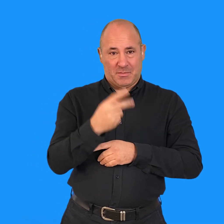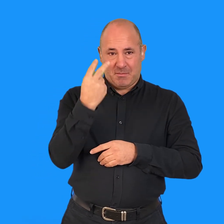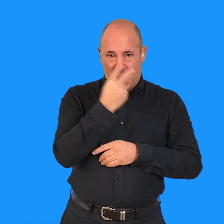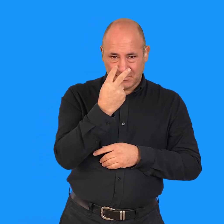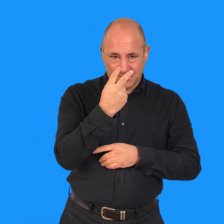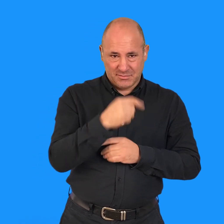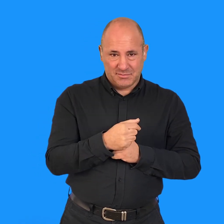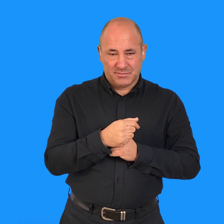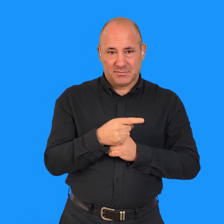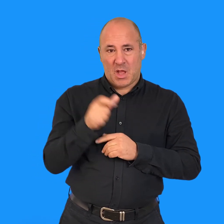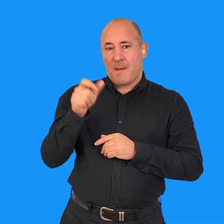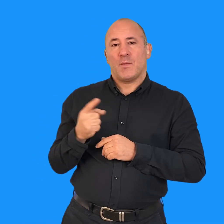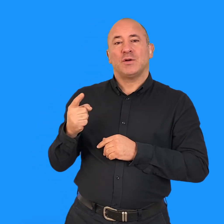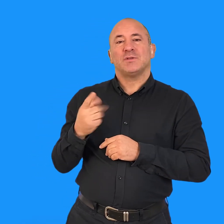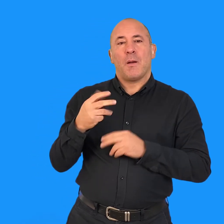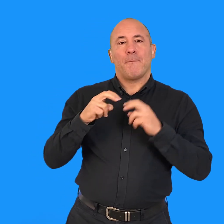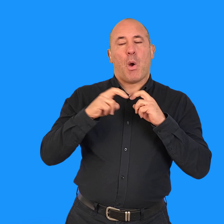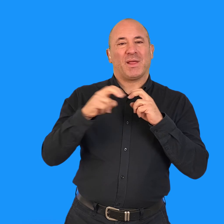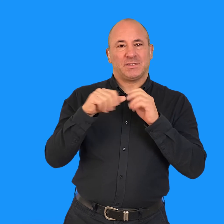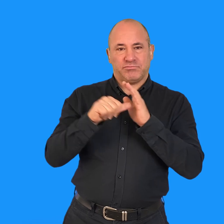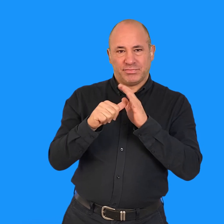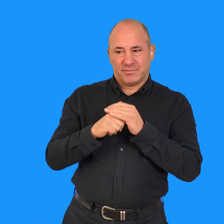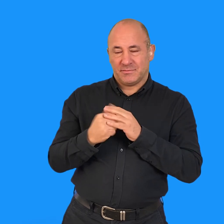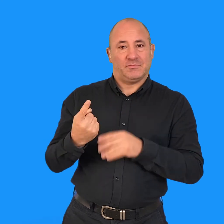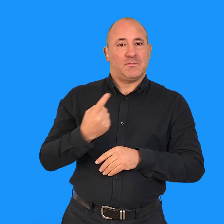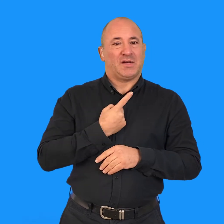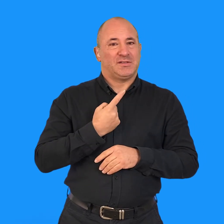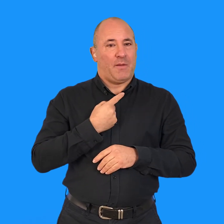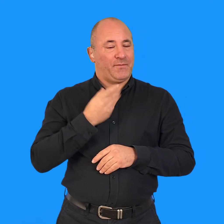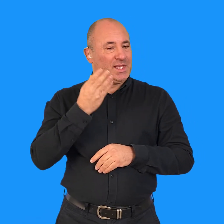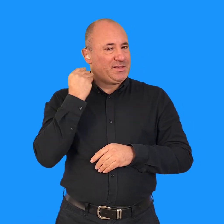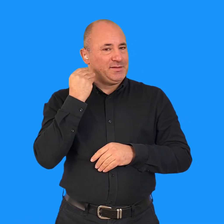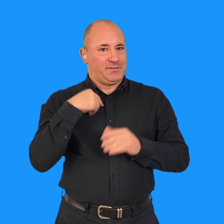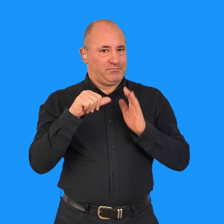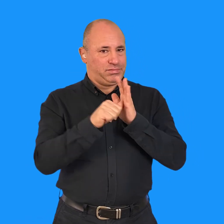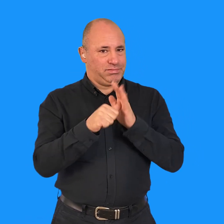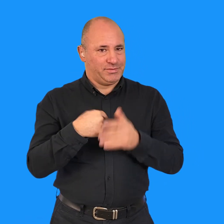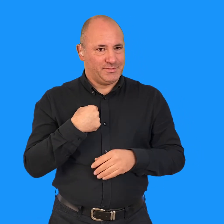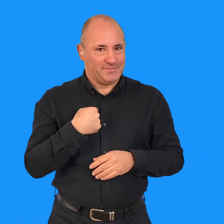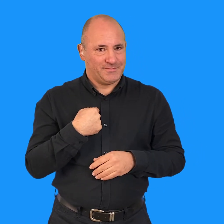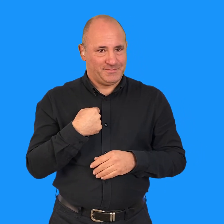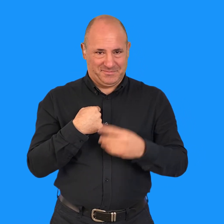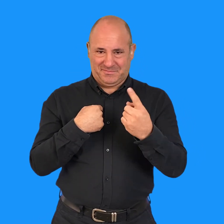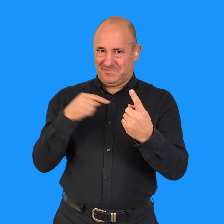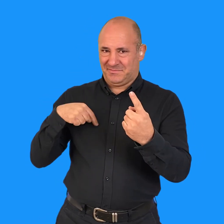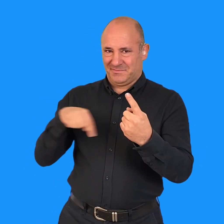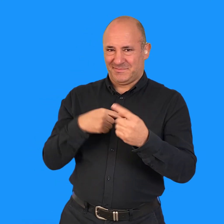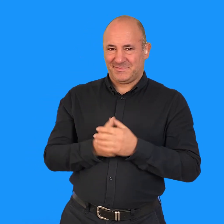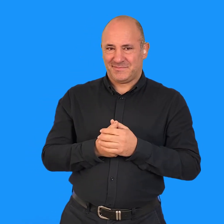Now, I was with someone who was blind, another person who had mobility problems,